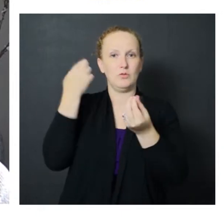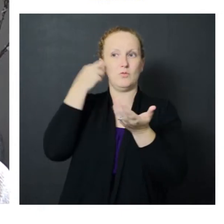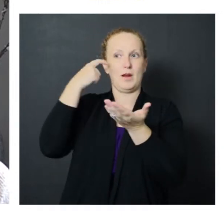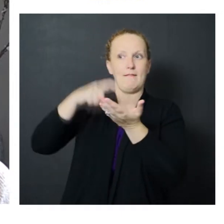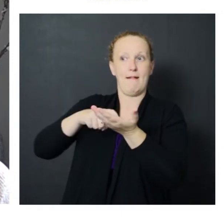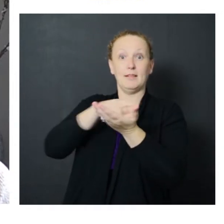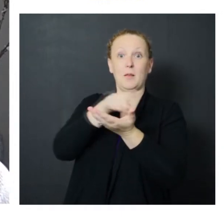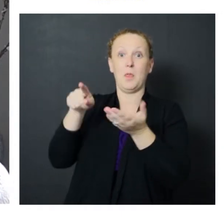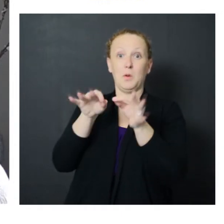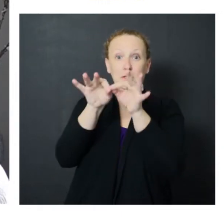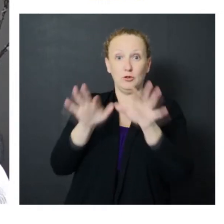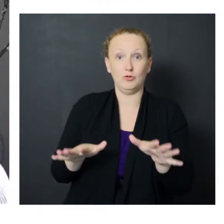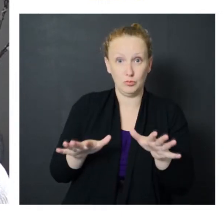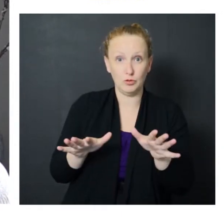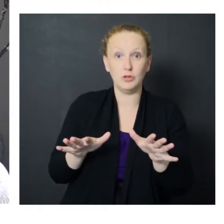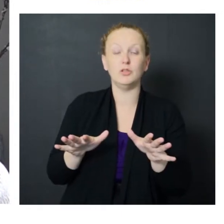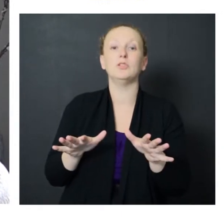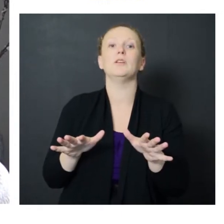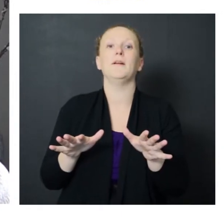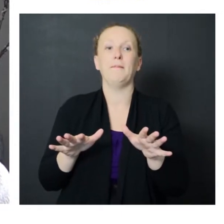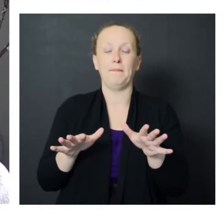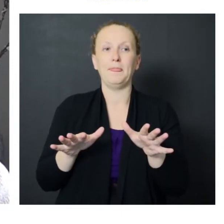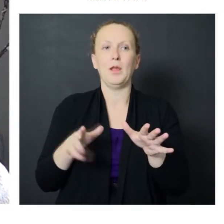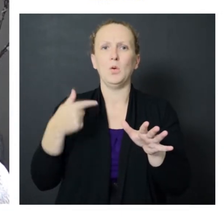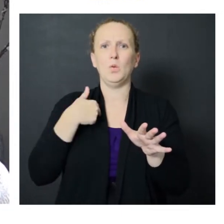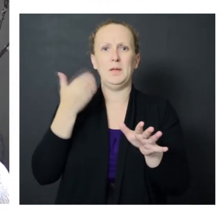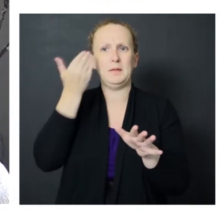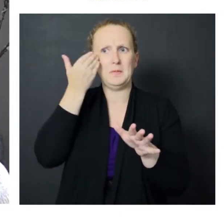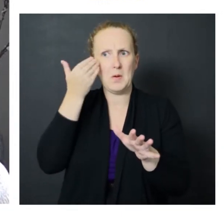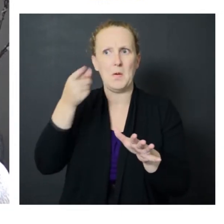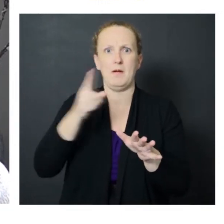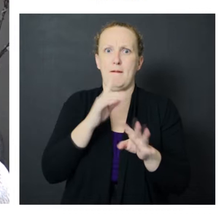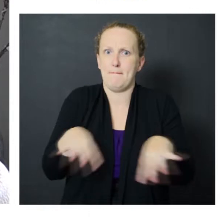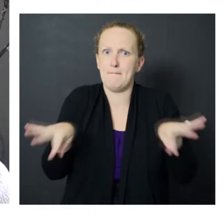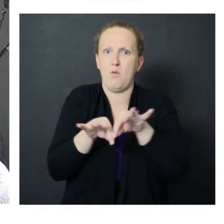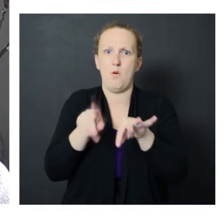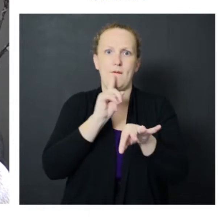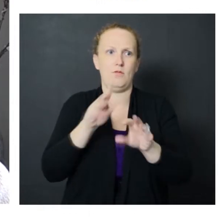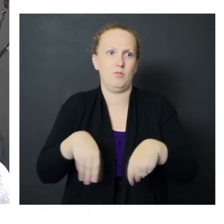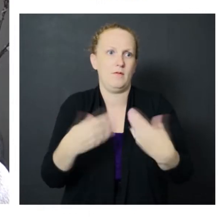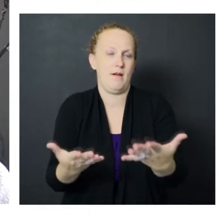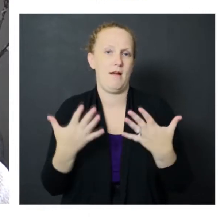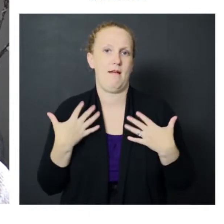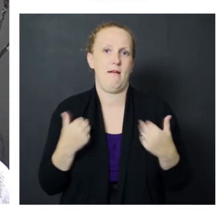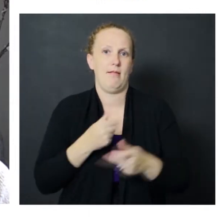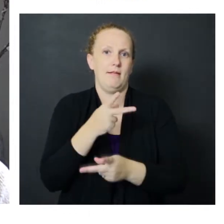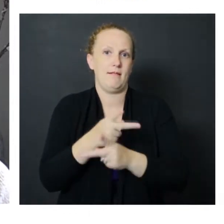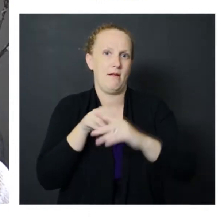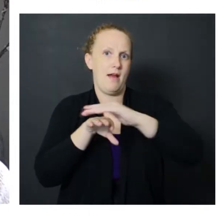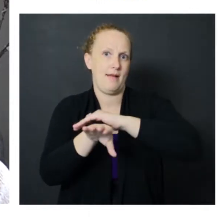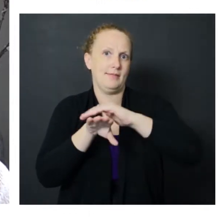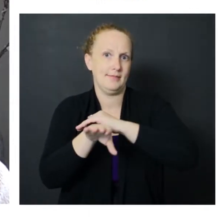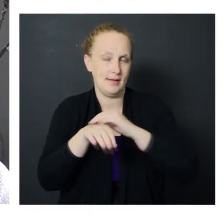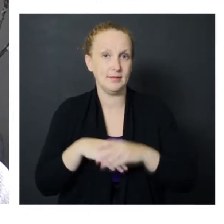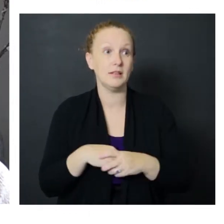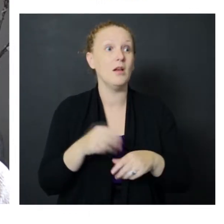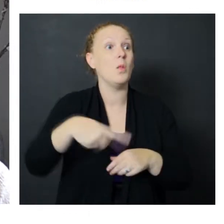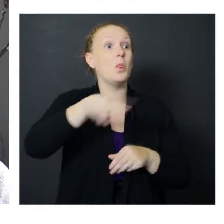language business. Those companies were also, understood that they need to adjust their practices. They need to, you know be, ah, willing